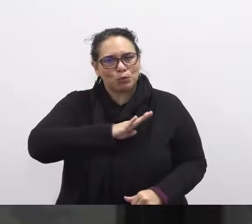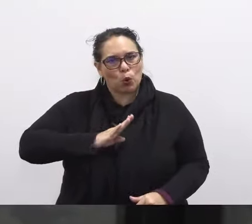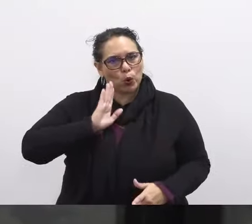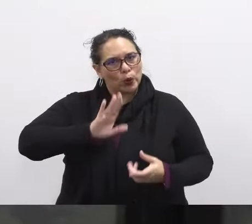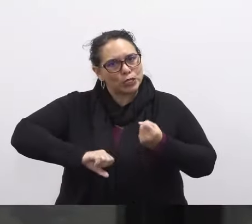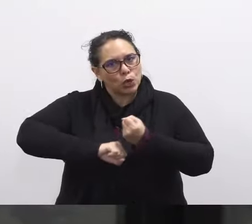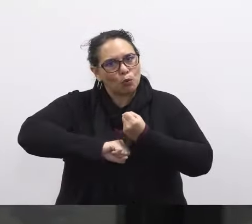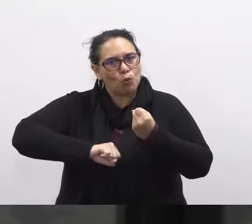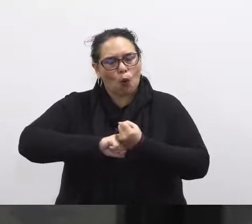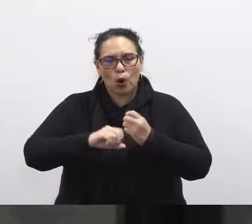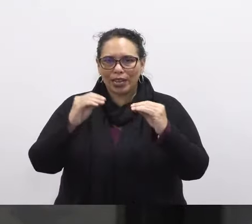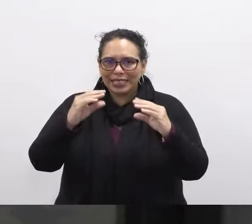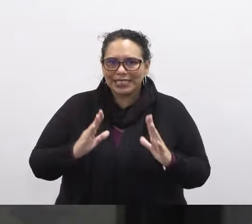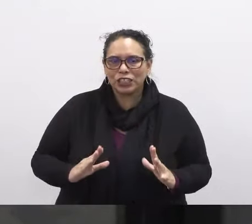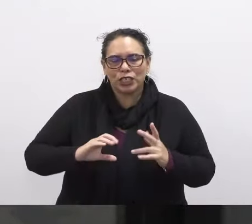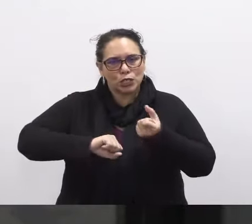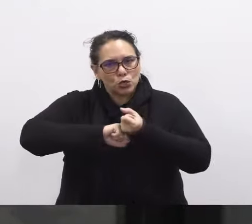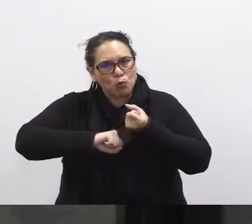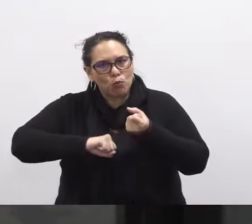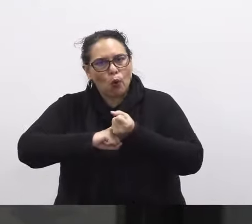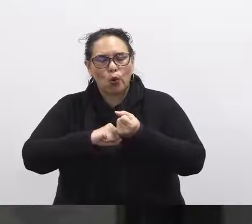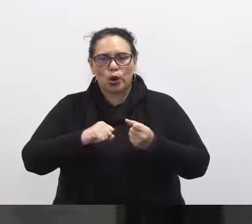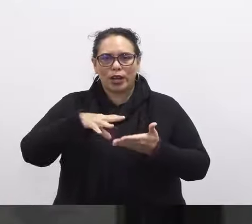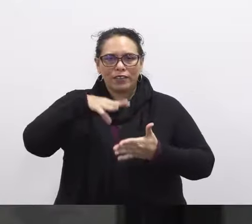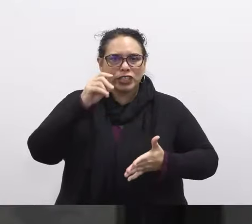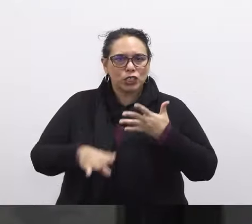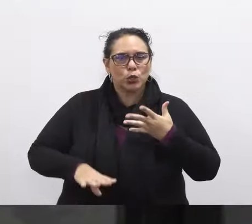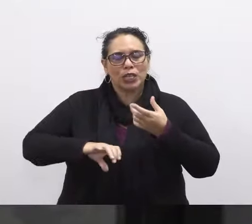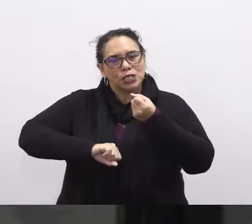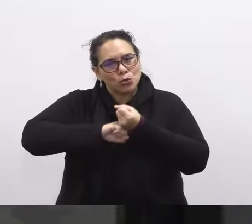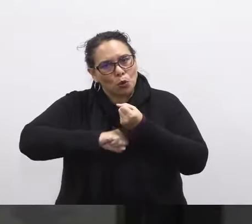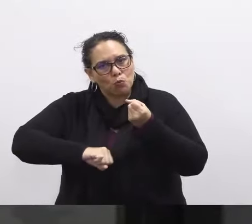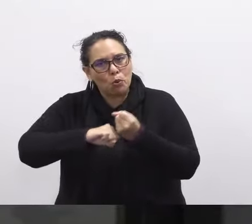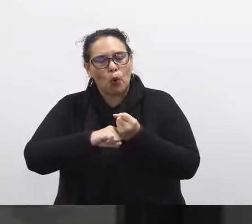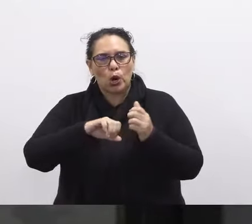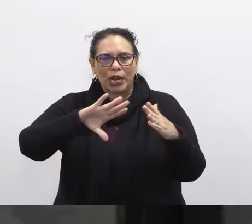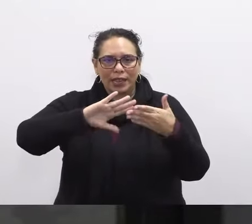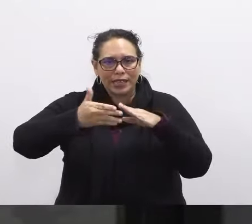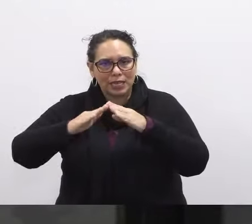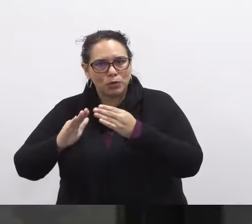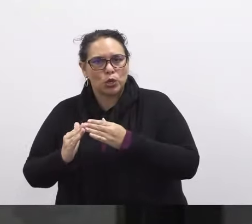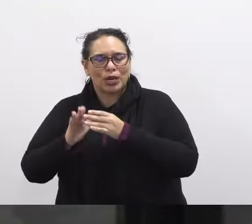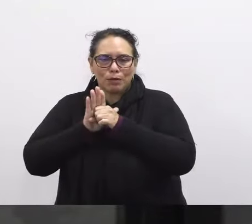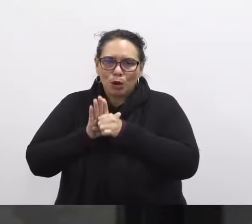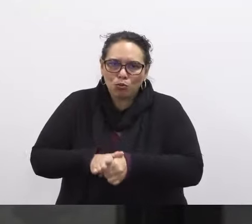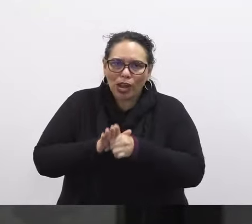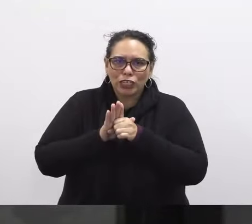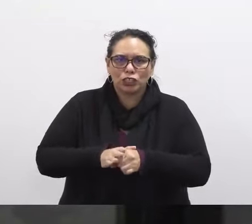of its teachers, it will be supportive of its students, it will be supportive of the community that is putting pressure on the board